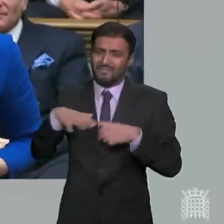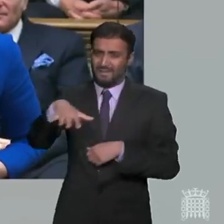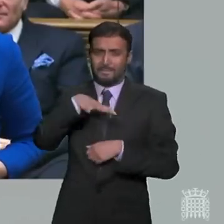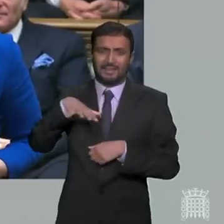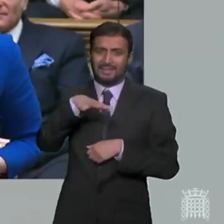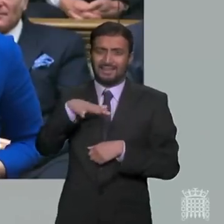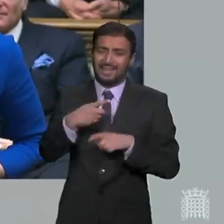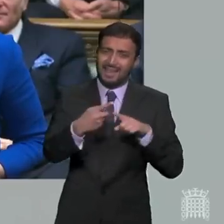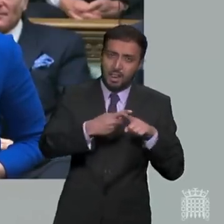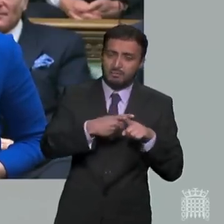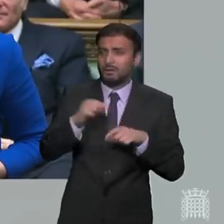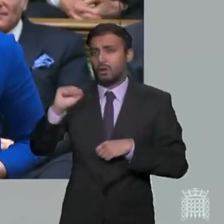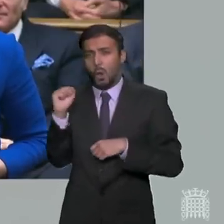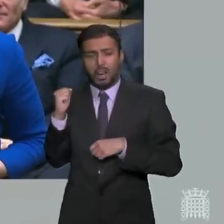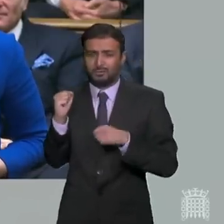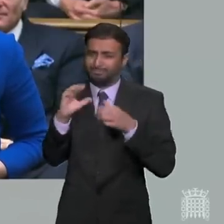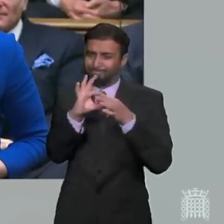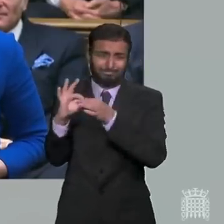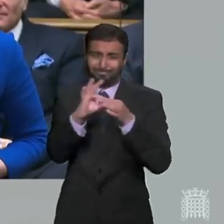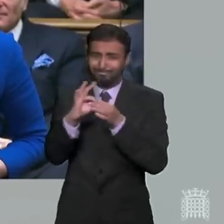by shared interests. Does my right hon.